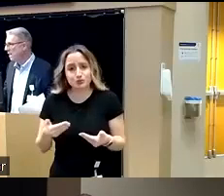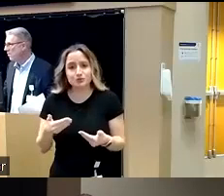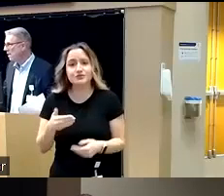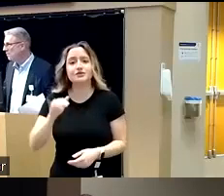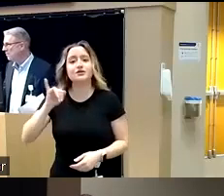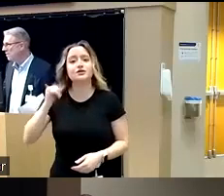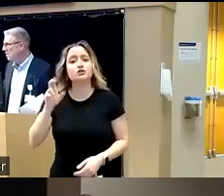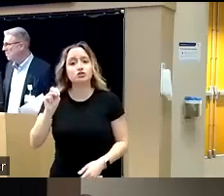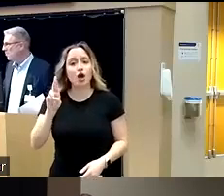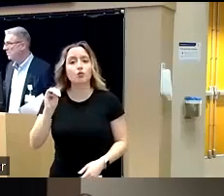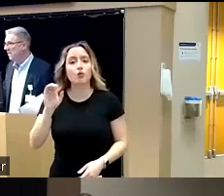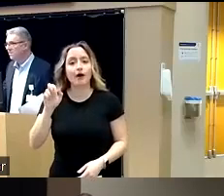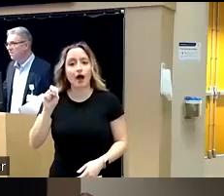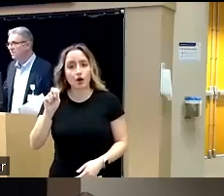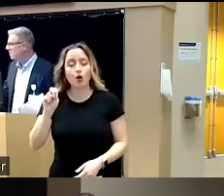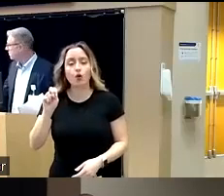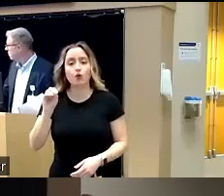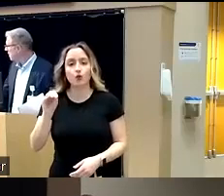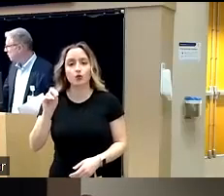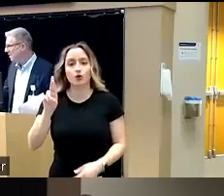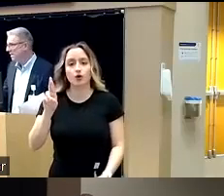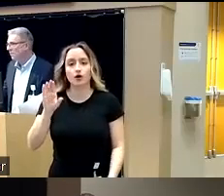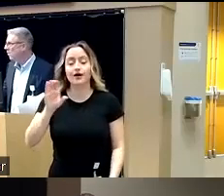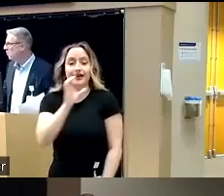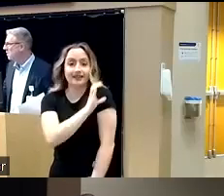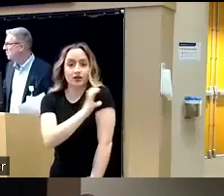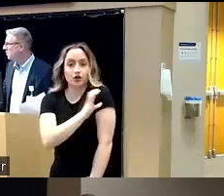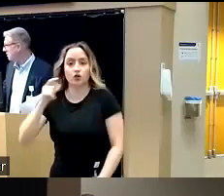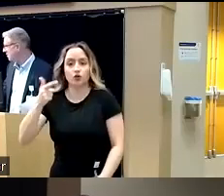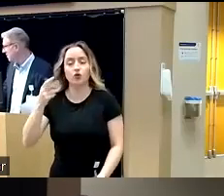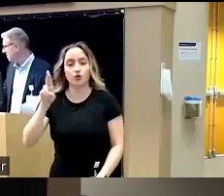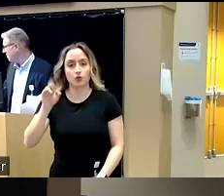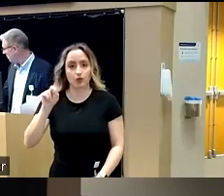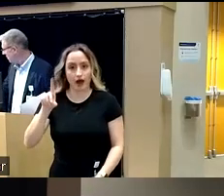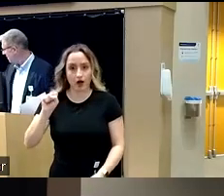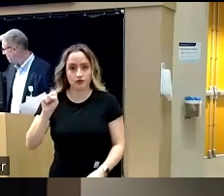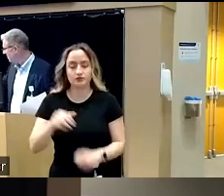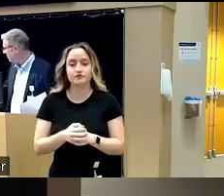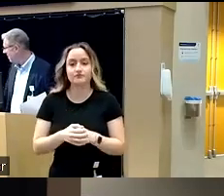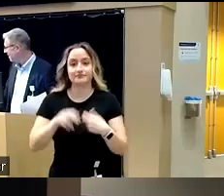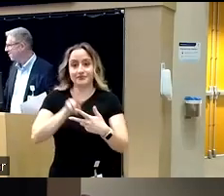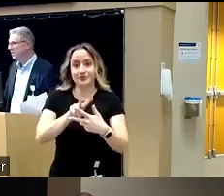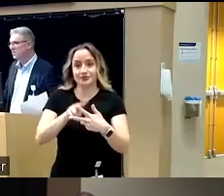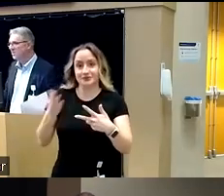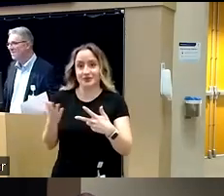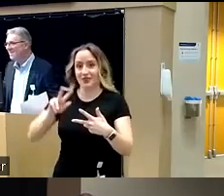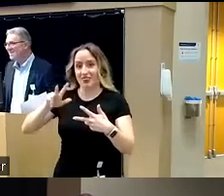Romano rounds presenters to my right and one will be joining us shortly and there she right on cue